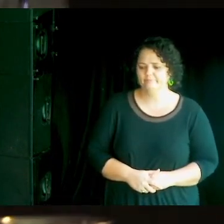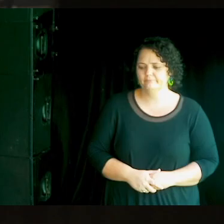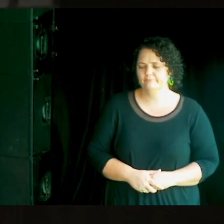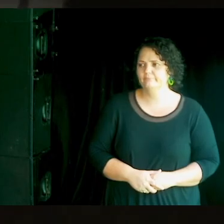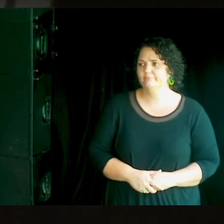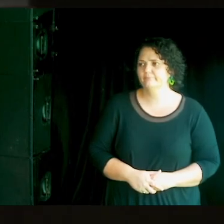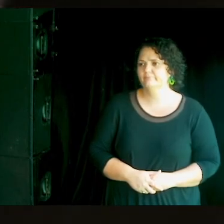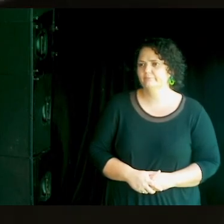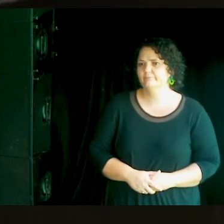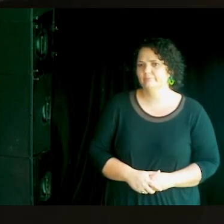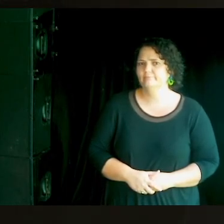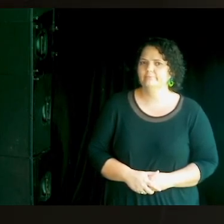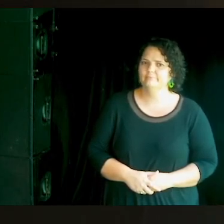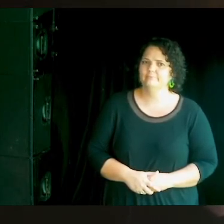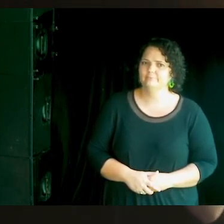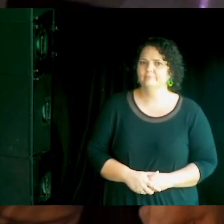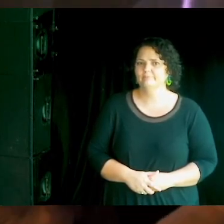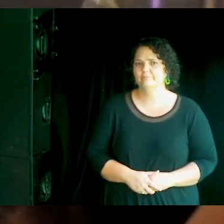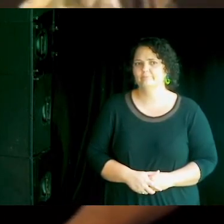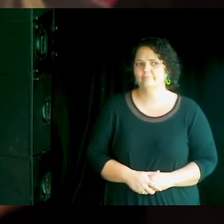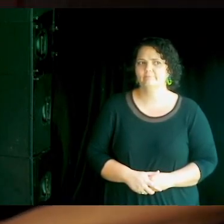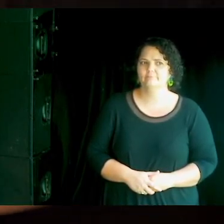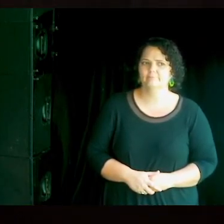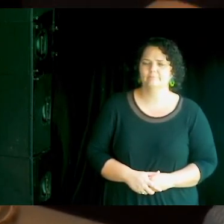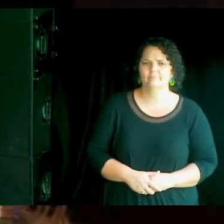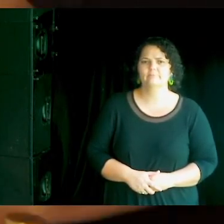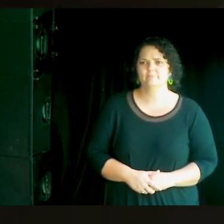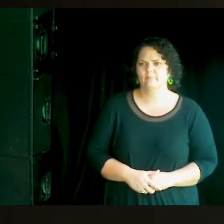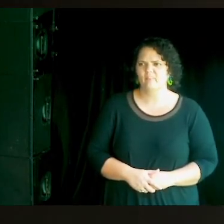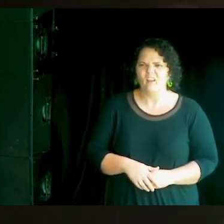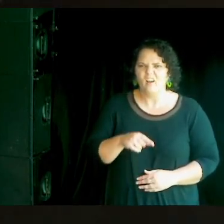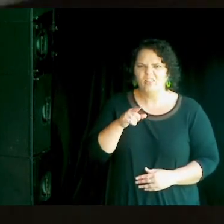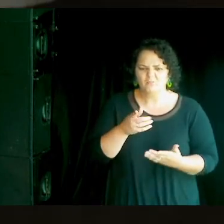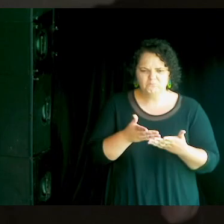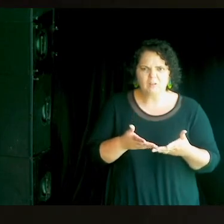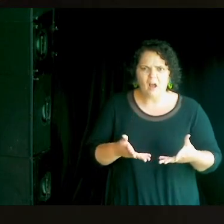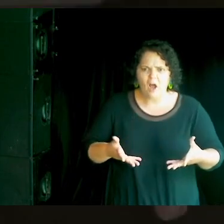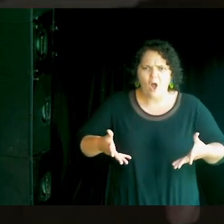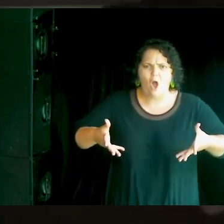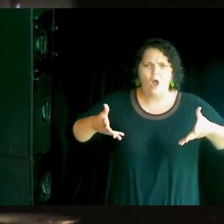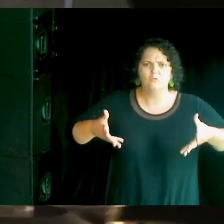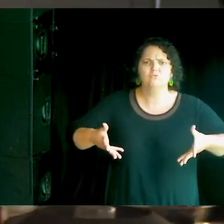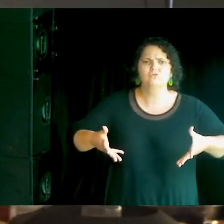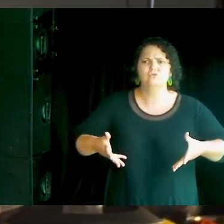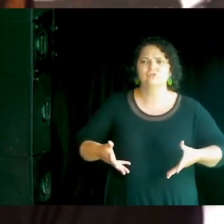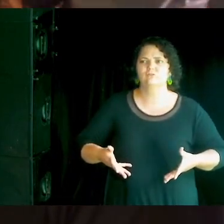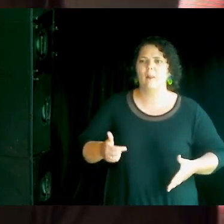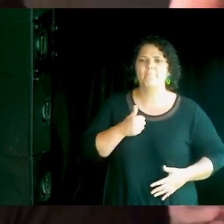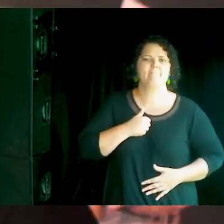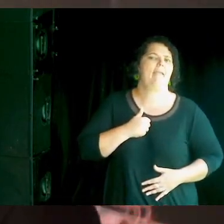just tip that one here that's a huge ball it's all for me it's all for you okay